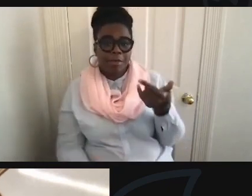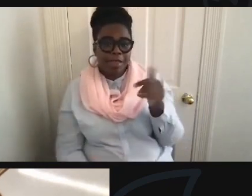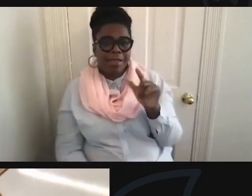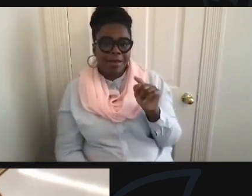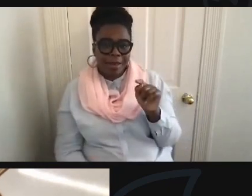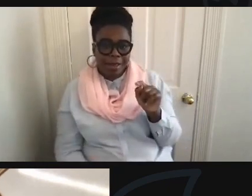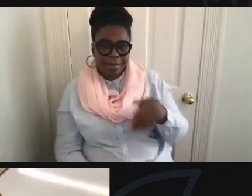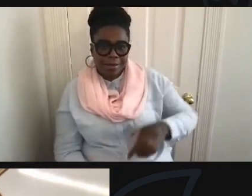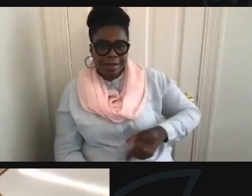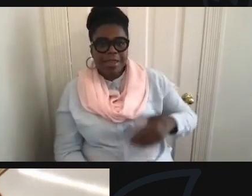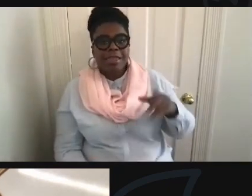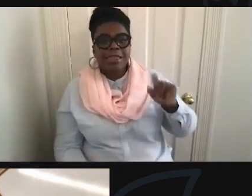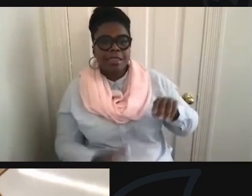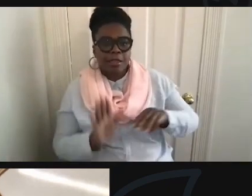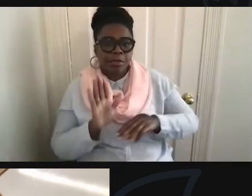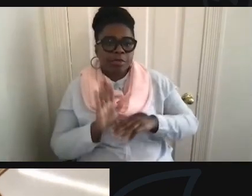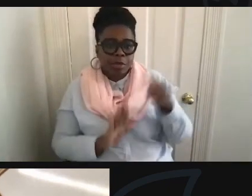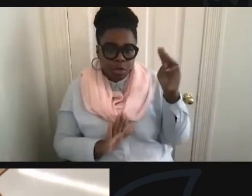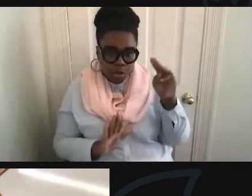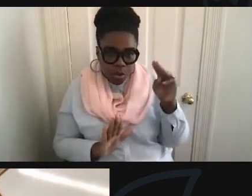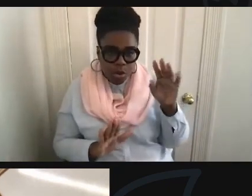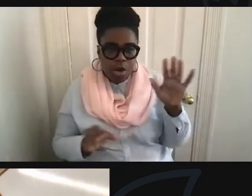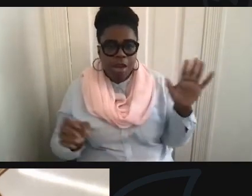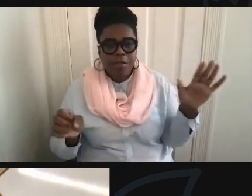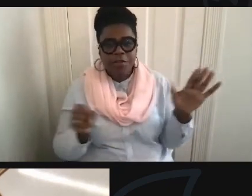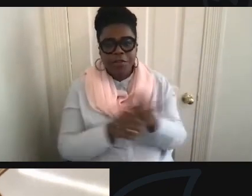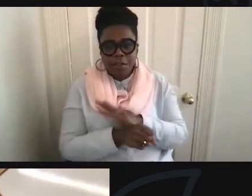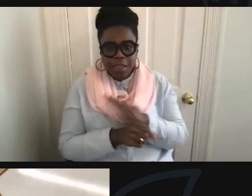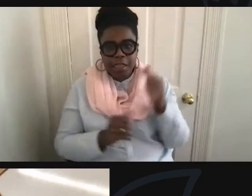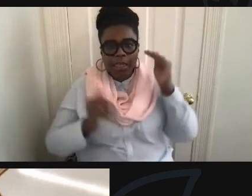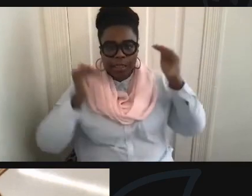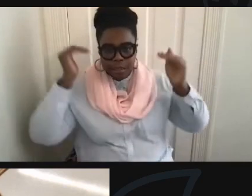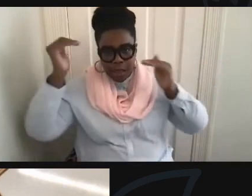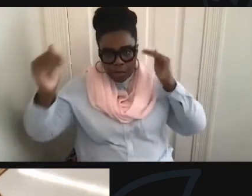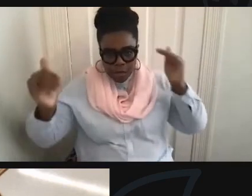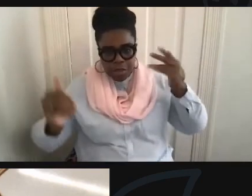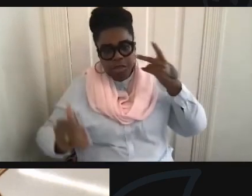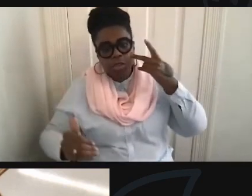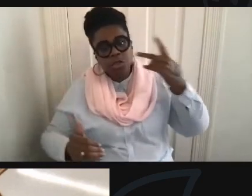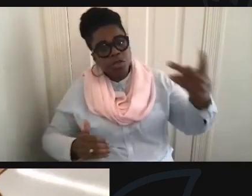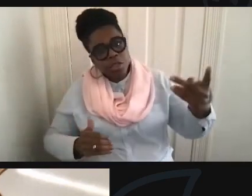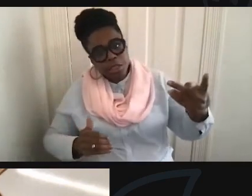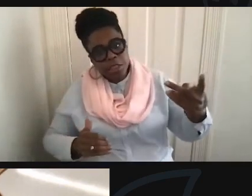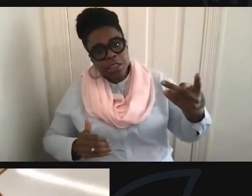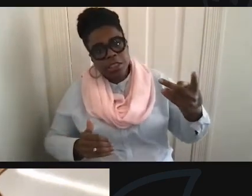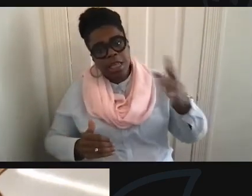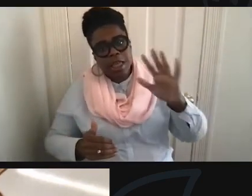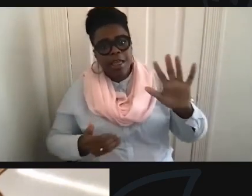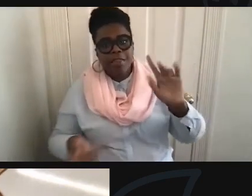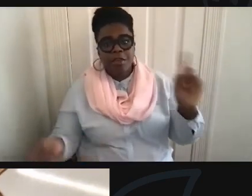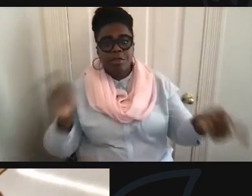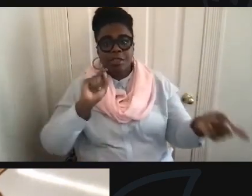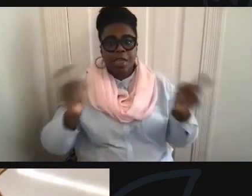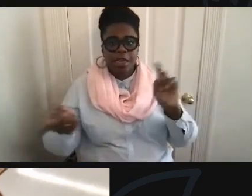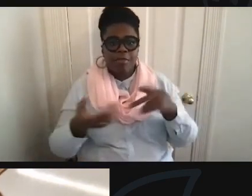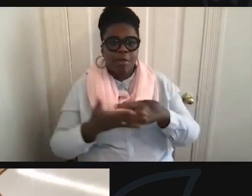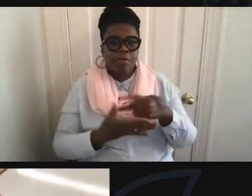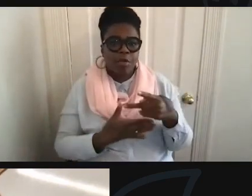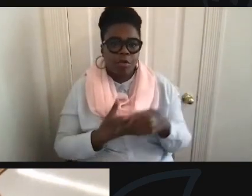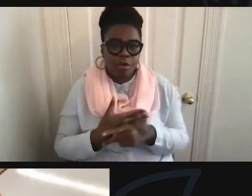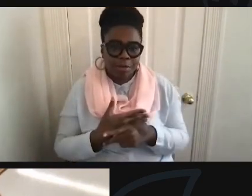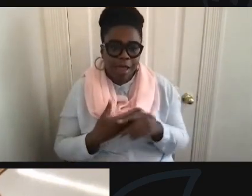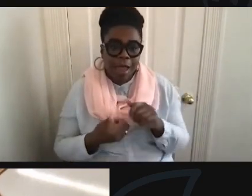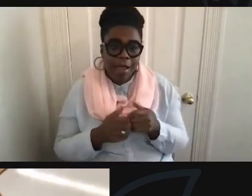mature, the animals need to be fully adult in order to see these sorts of dynamic programs. But how does it change with aging,